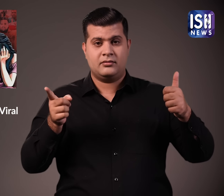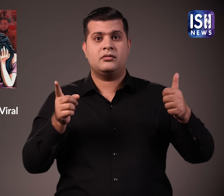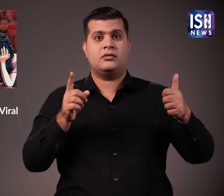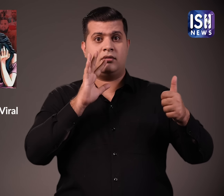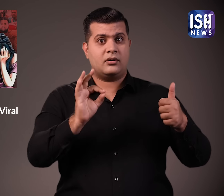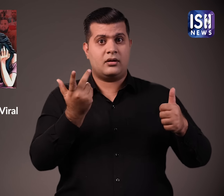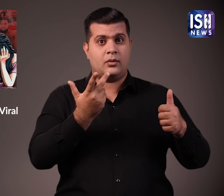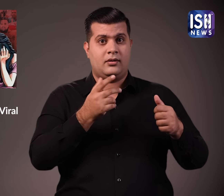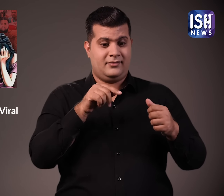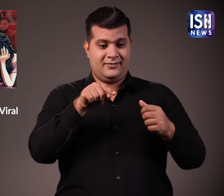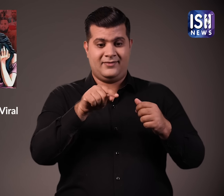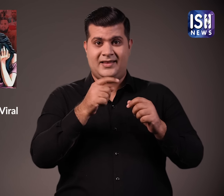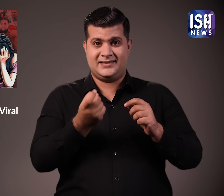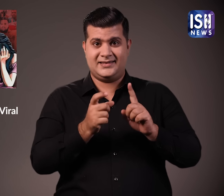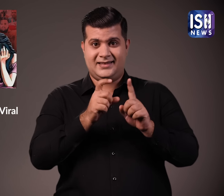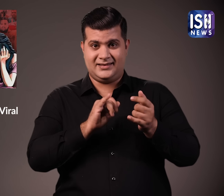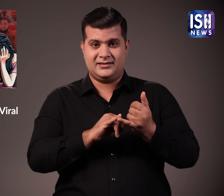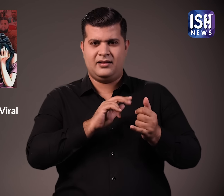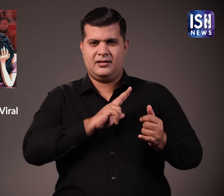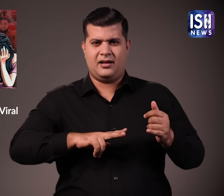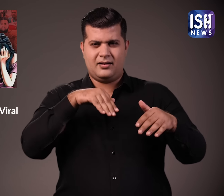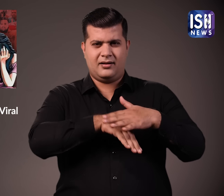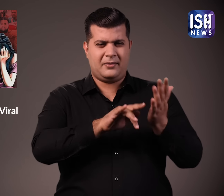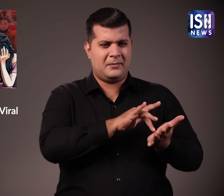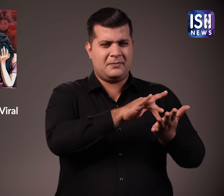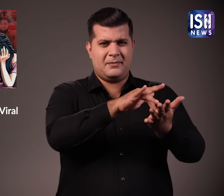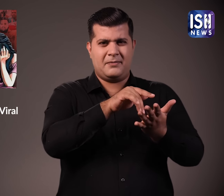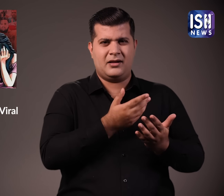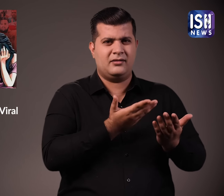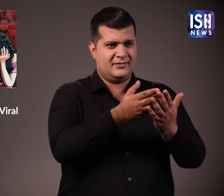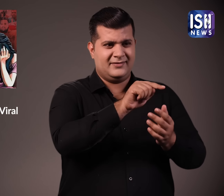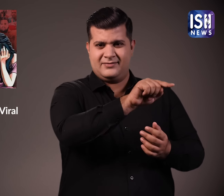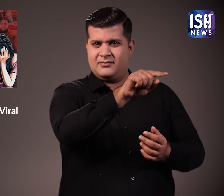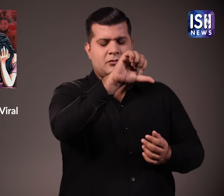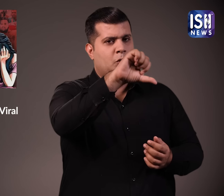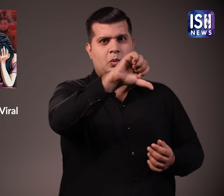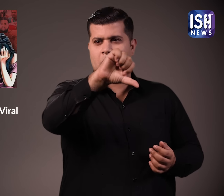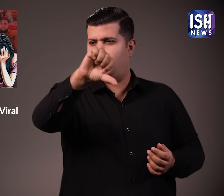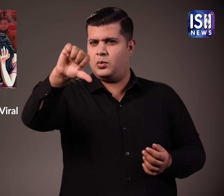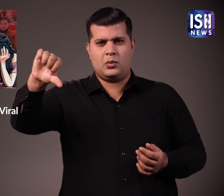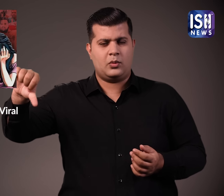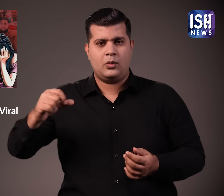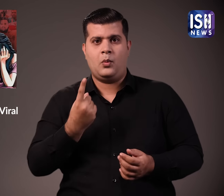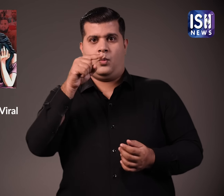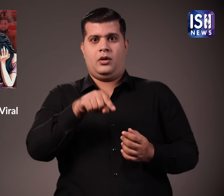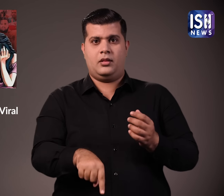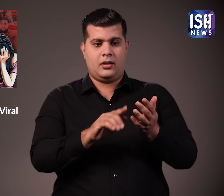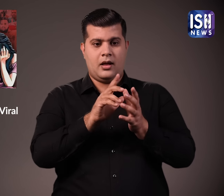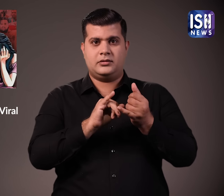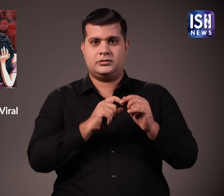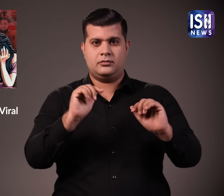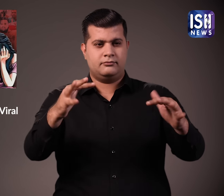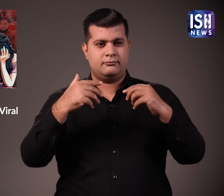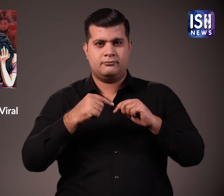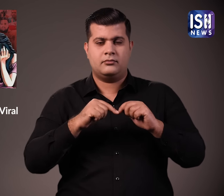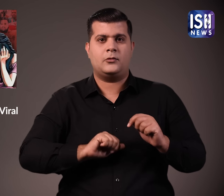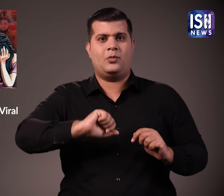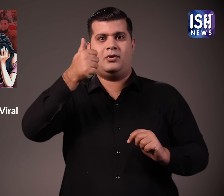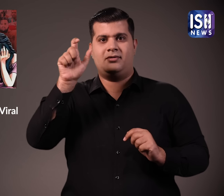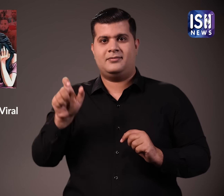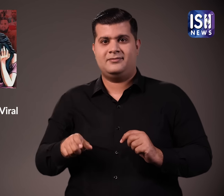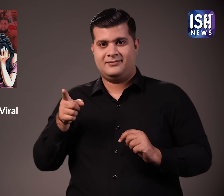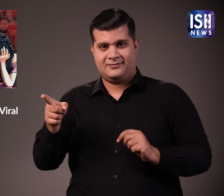Out of all the JD (S) leaders, he was the only one to win in the 2019 elections.